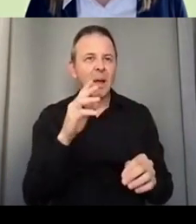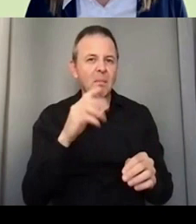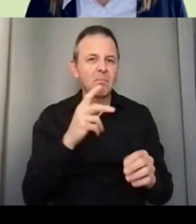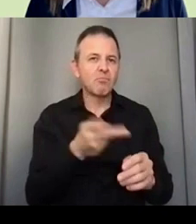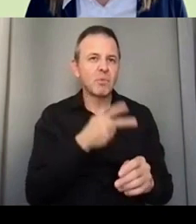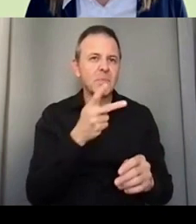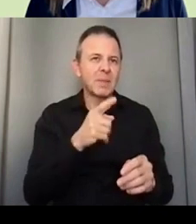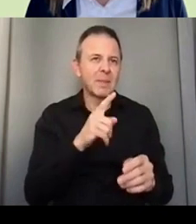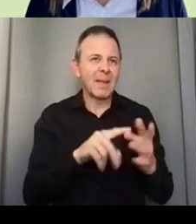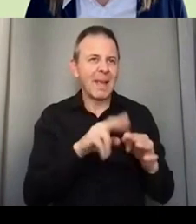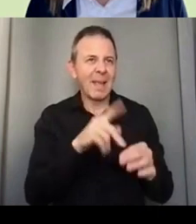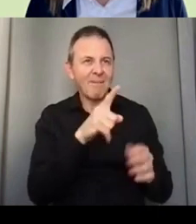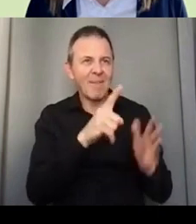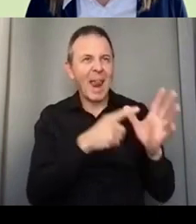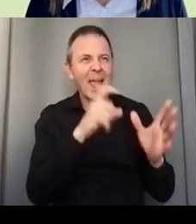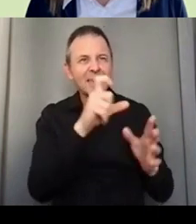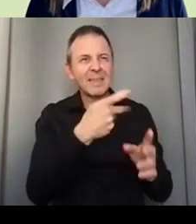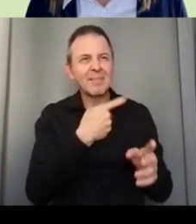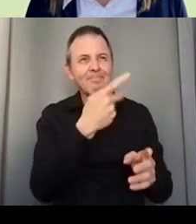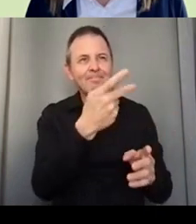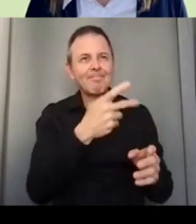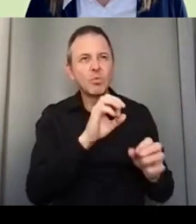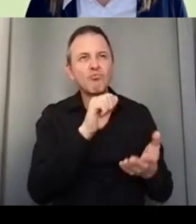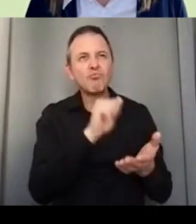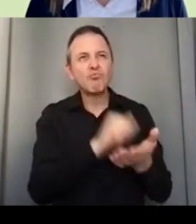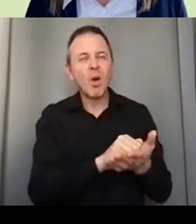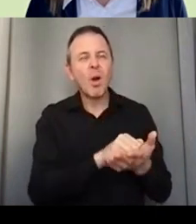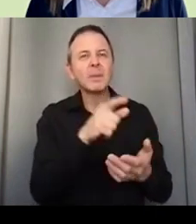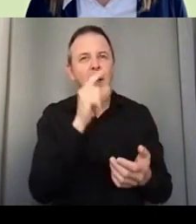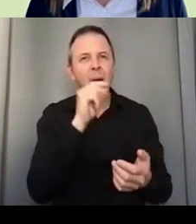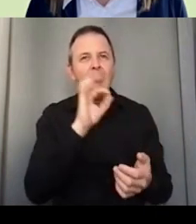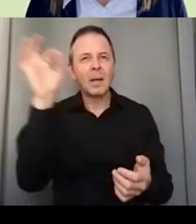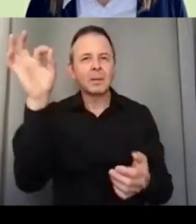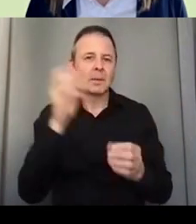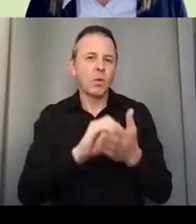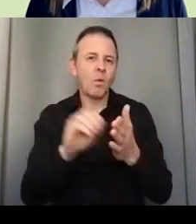contact the office and request a new one or a new LAC